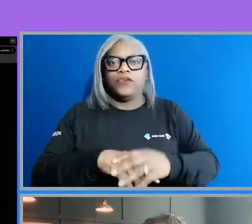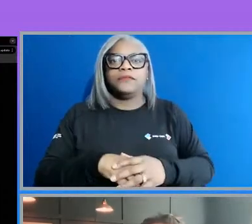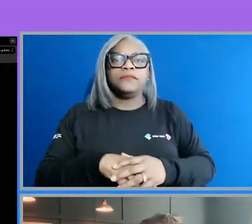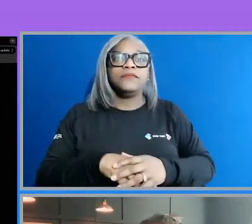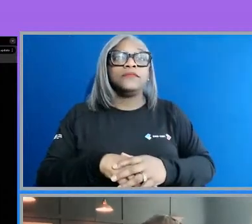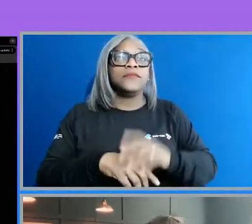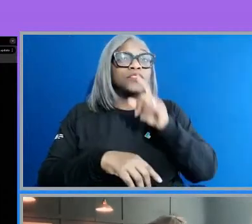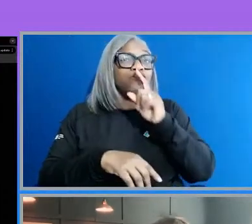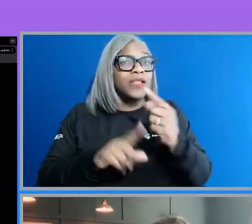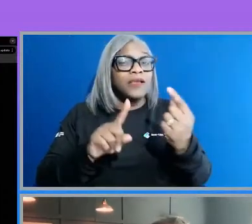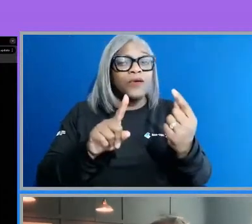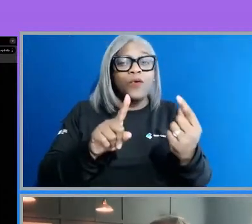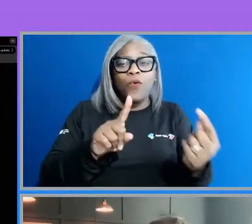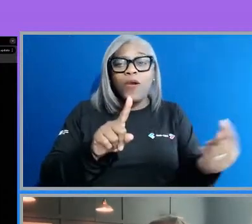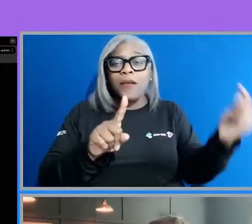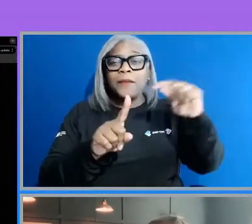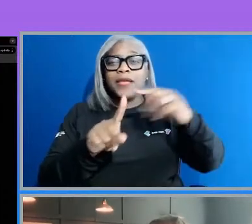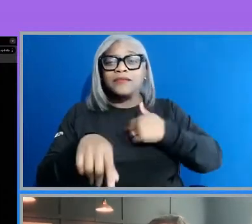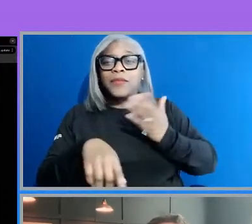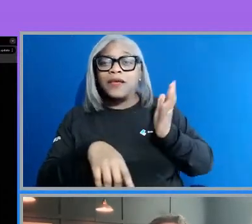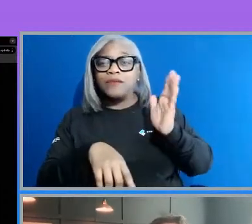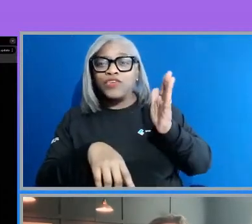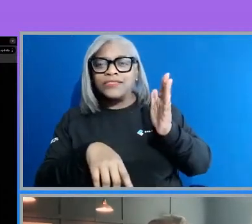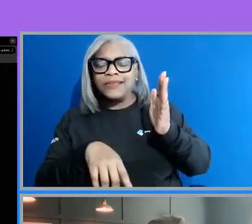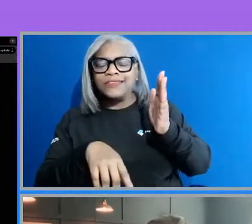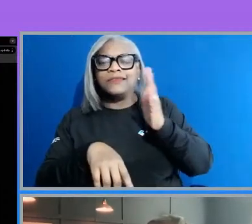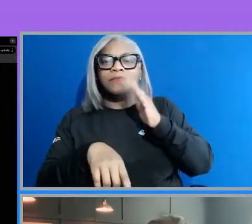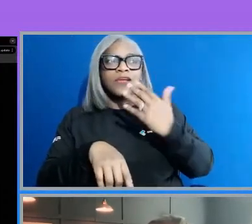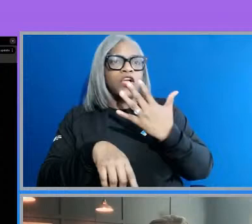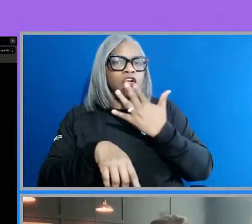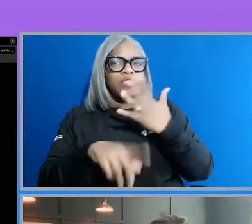presentation, I'm going to stop here on color and we're going to